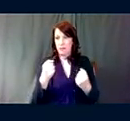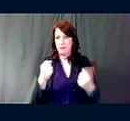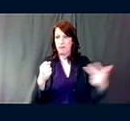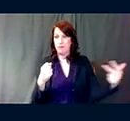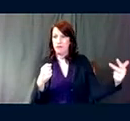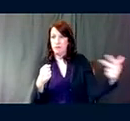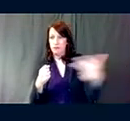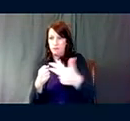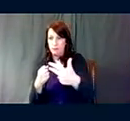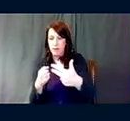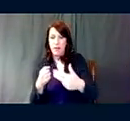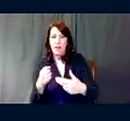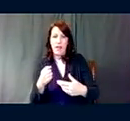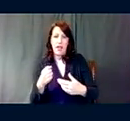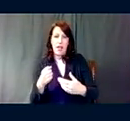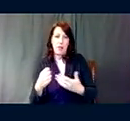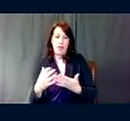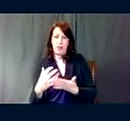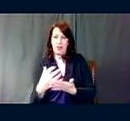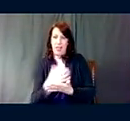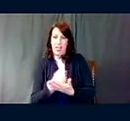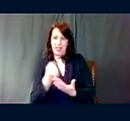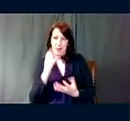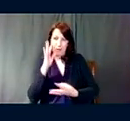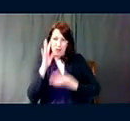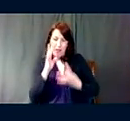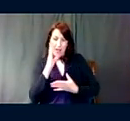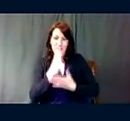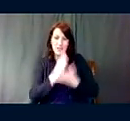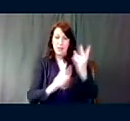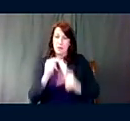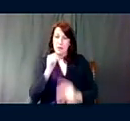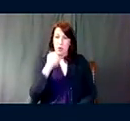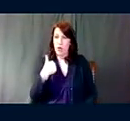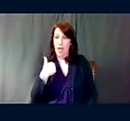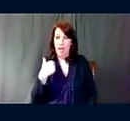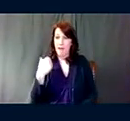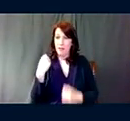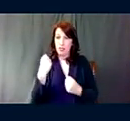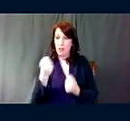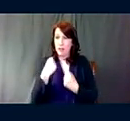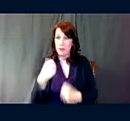REQUIRES TRANSPORTATION, DRIVE-BY, AND COLLECTING BIOMETRICS CREATIVELY HERE. SOME PEOPLE DON'T HAVE